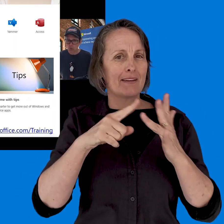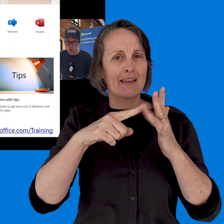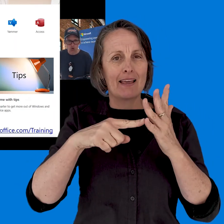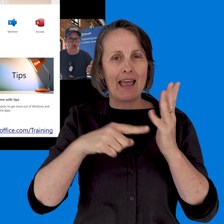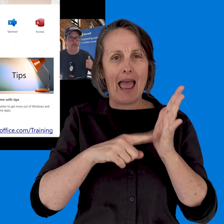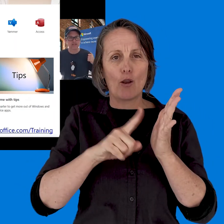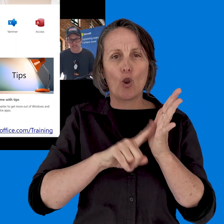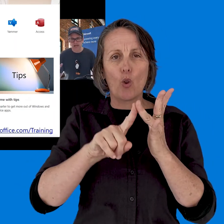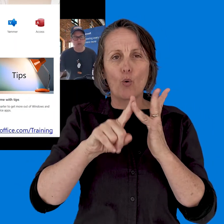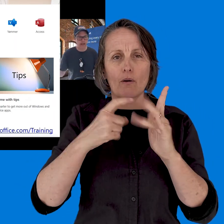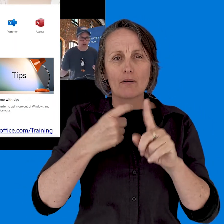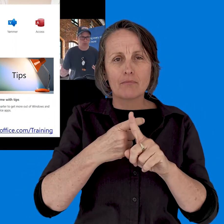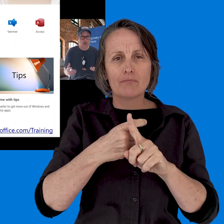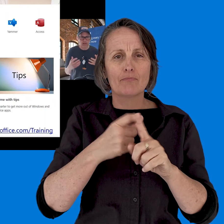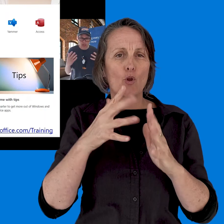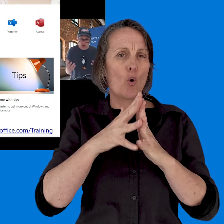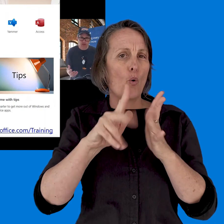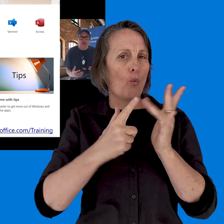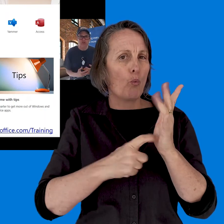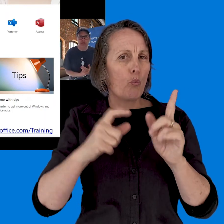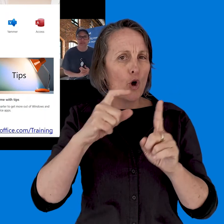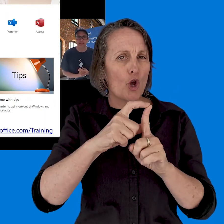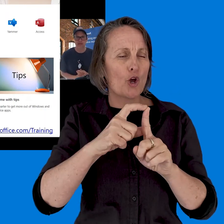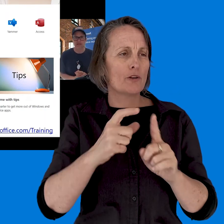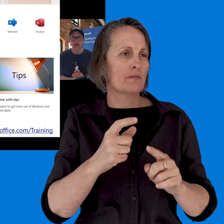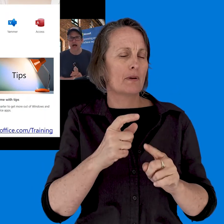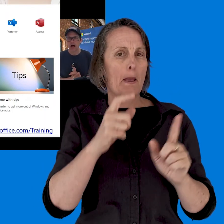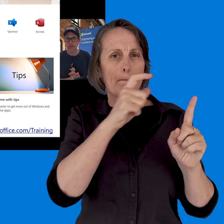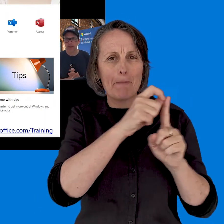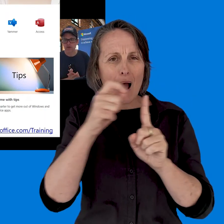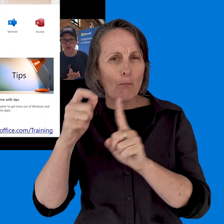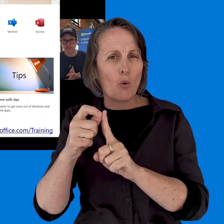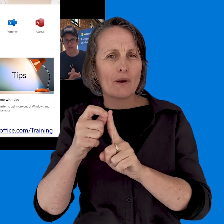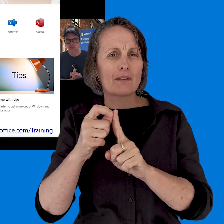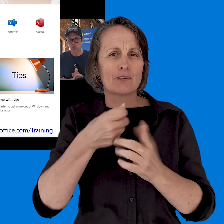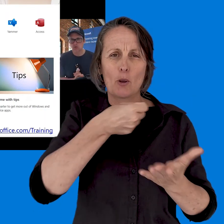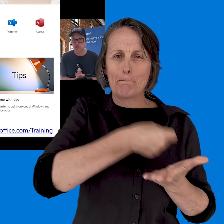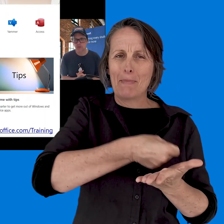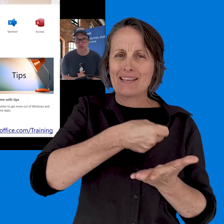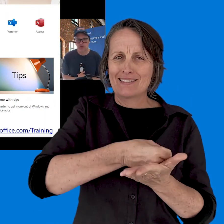Word, Excel, PowerPoint, a lot of those basics and those basic tools that we've been